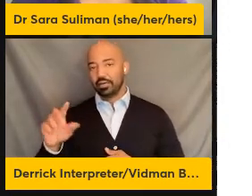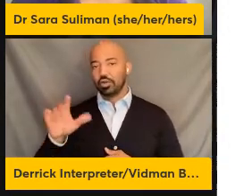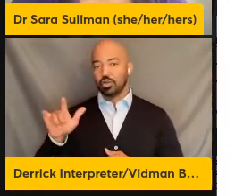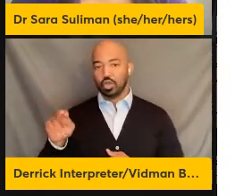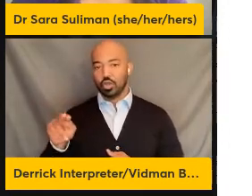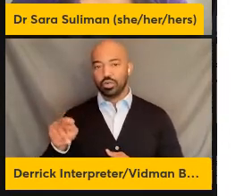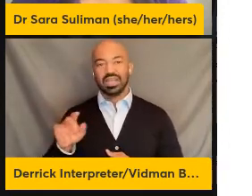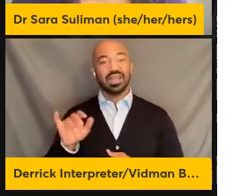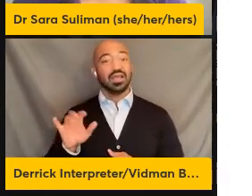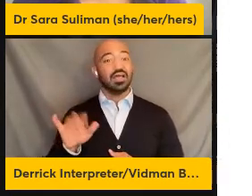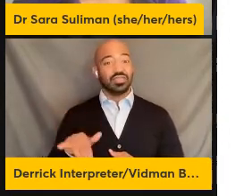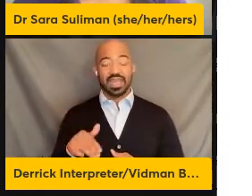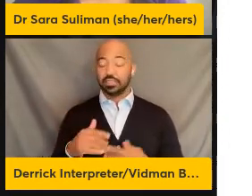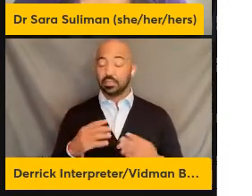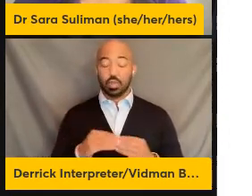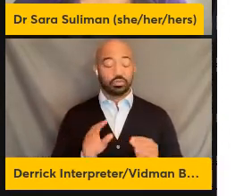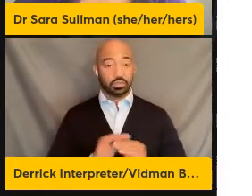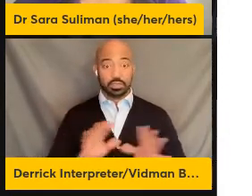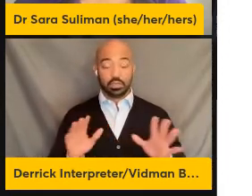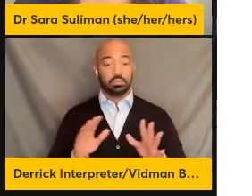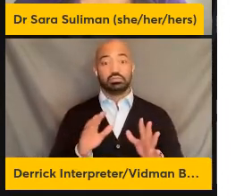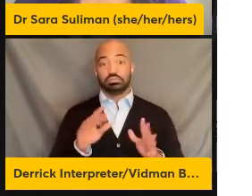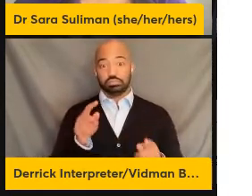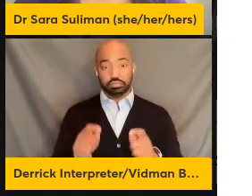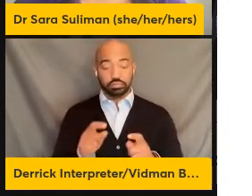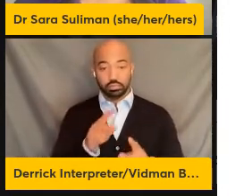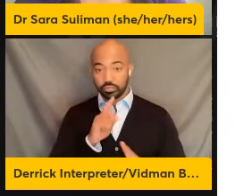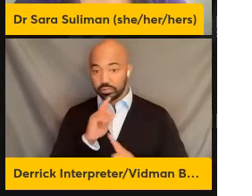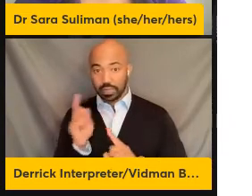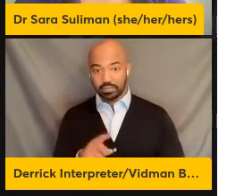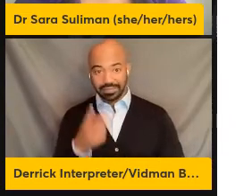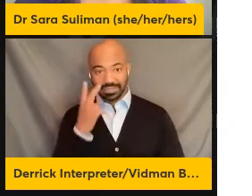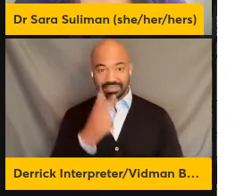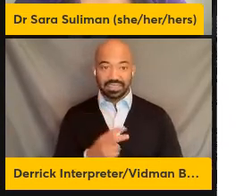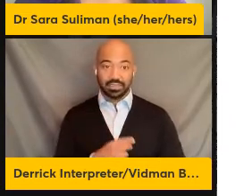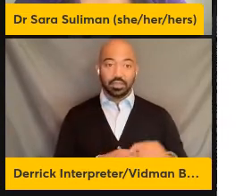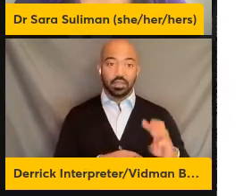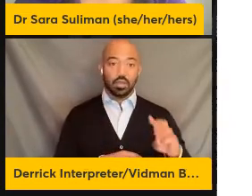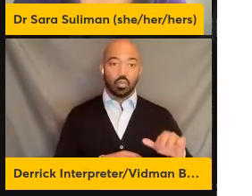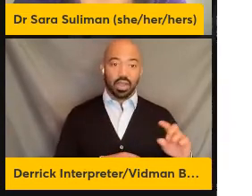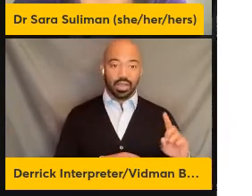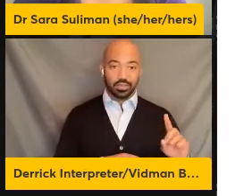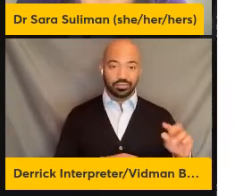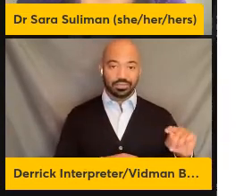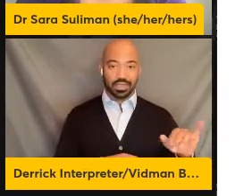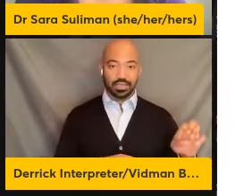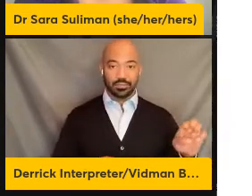results generated. So you can see there's no difference between wild type and edited cells. And this is actually a common